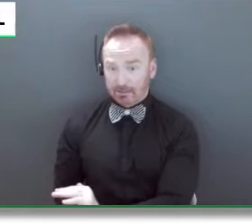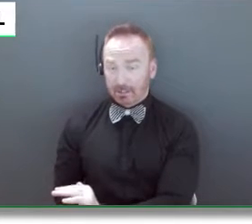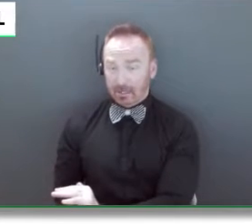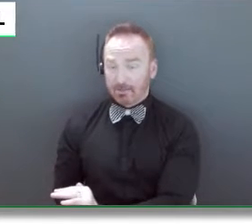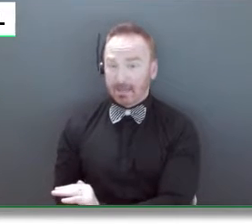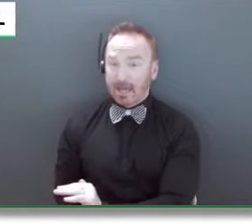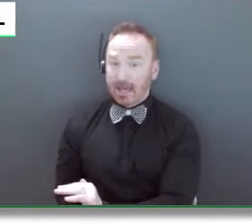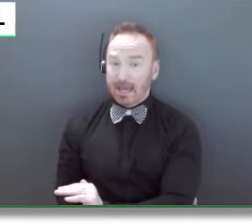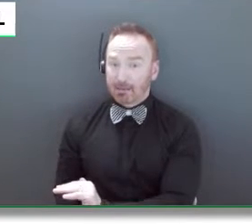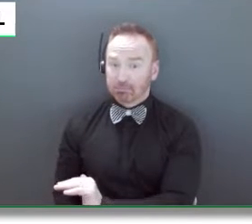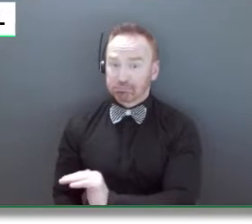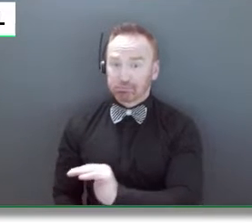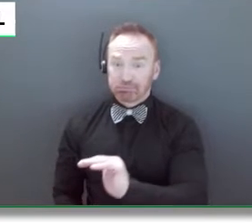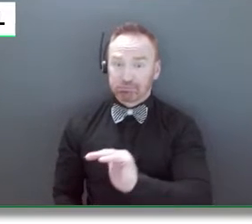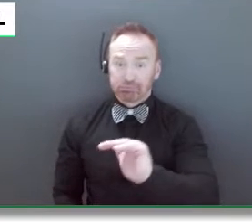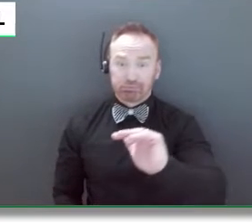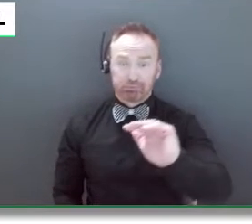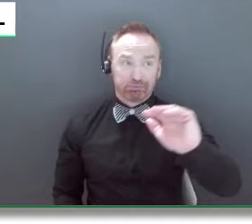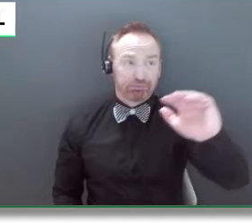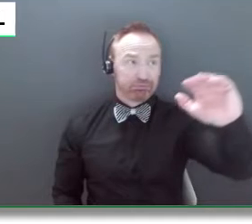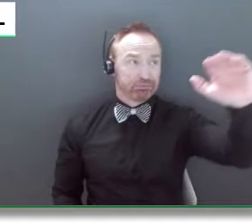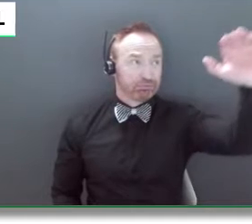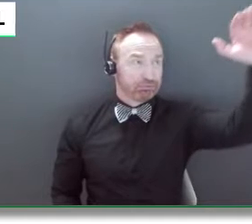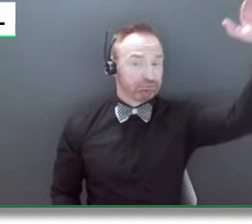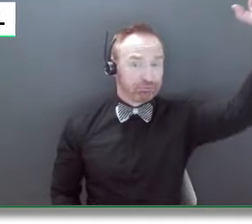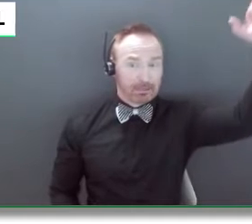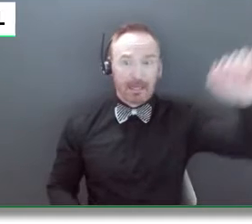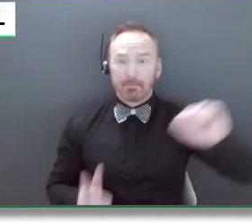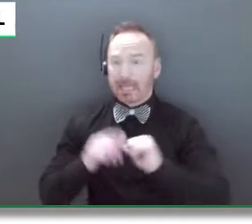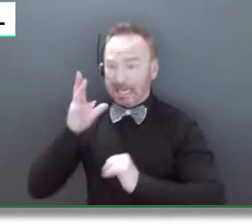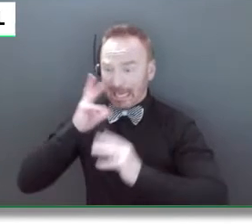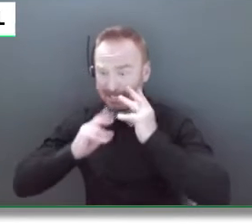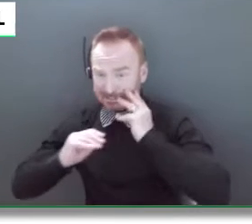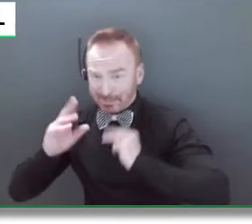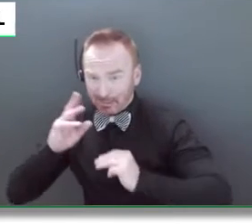experiences from you know going to parks, going to camps, going to rec centers,